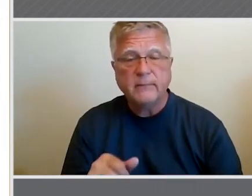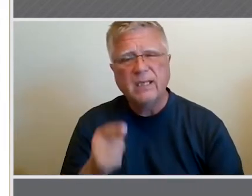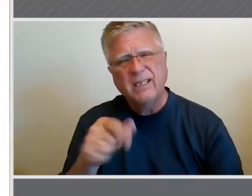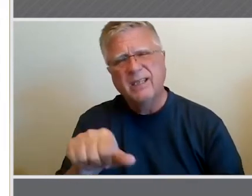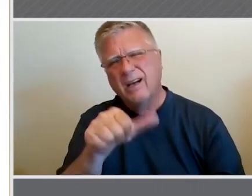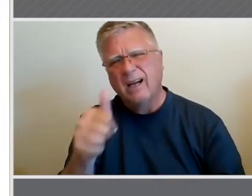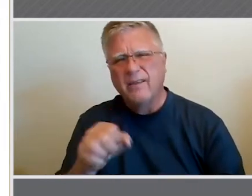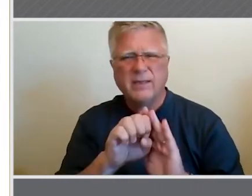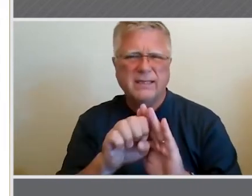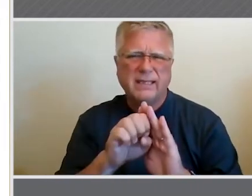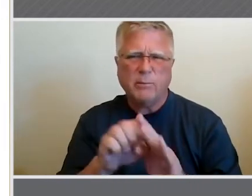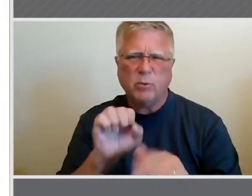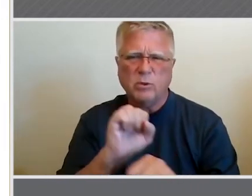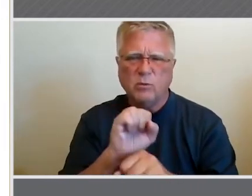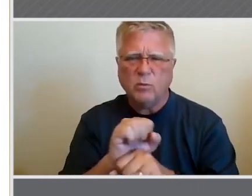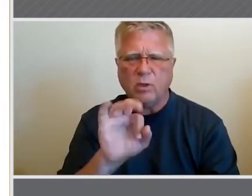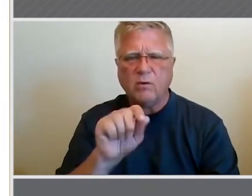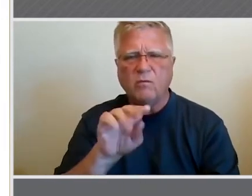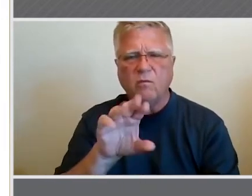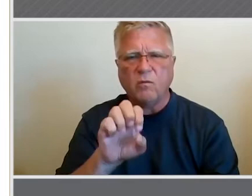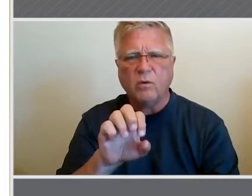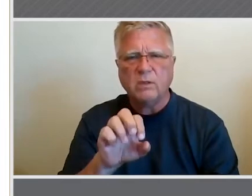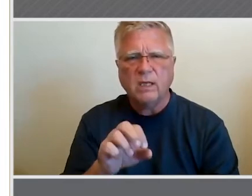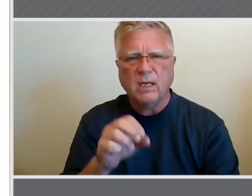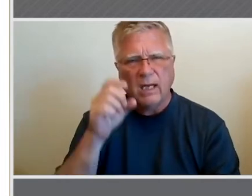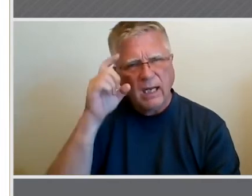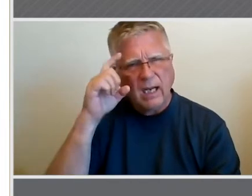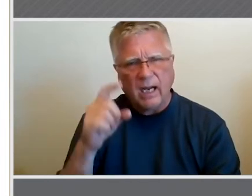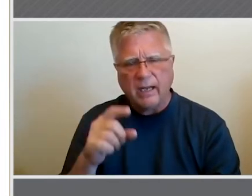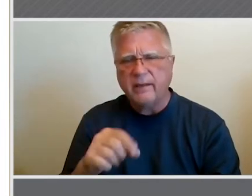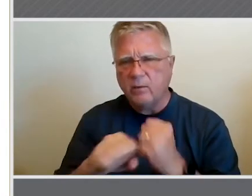I want yeah I think we're running long here. Yes, thank you.